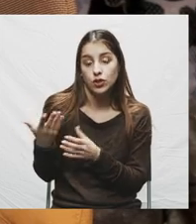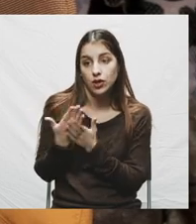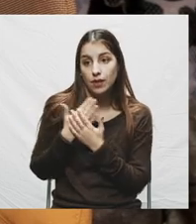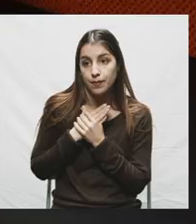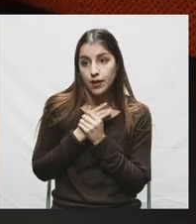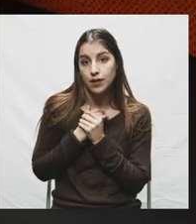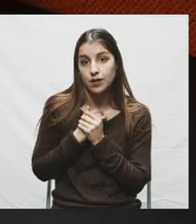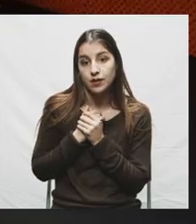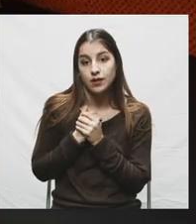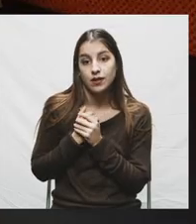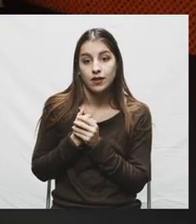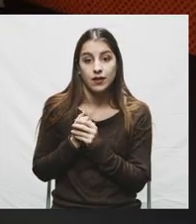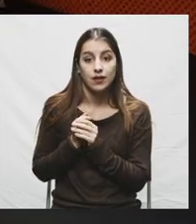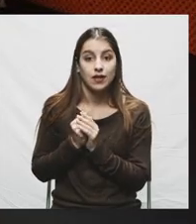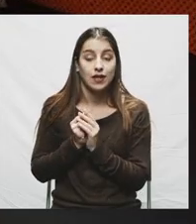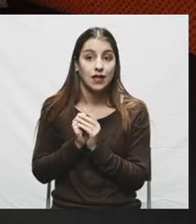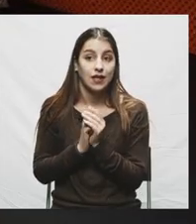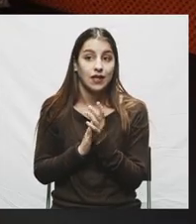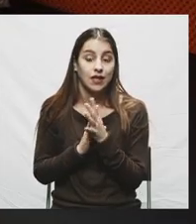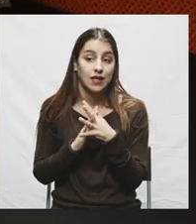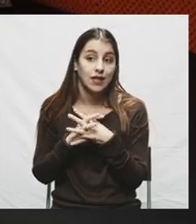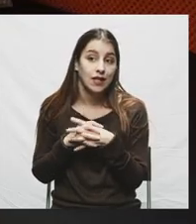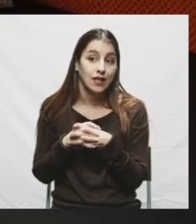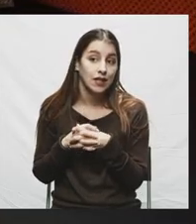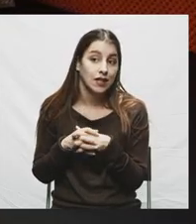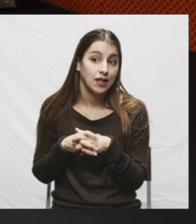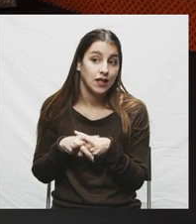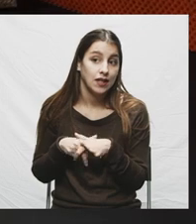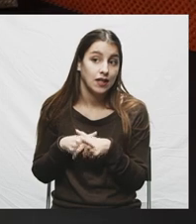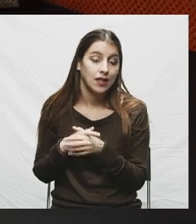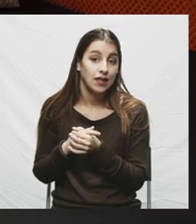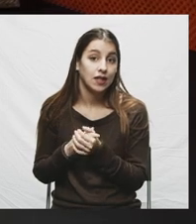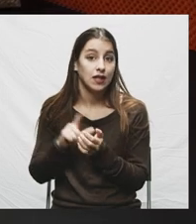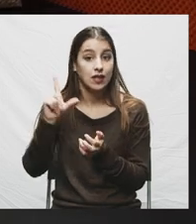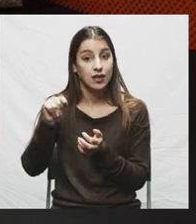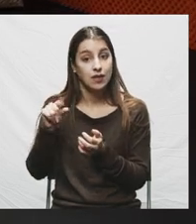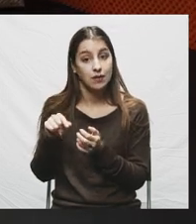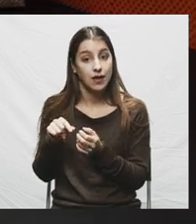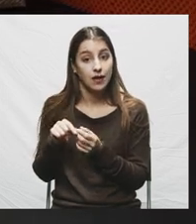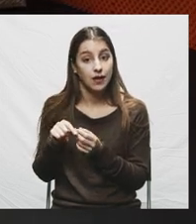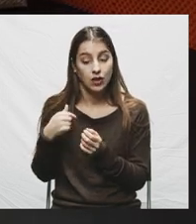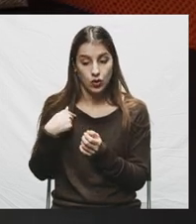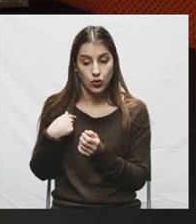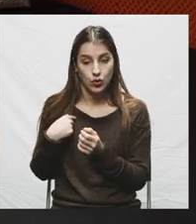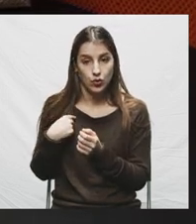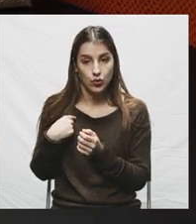I mean concerns… little action but a lot of concerning, — Concerning, yes. So, in regards to that I think